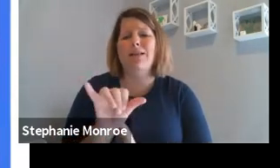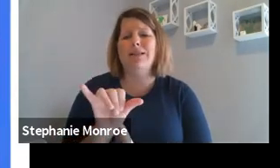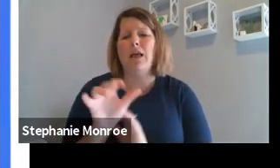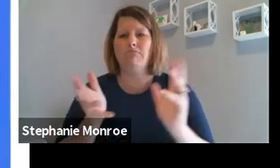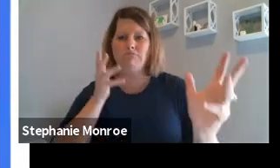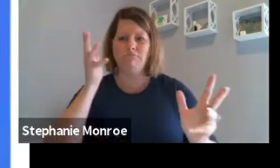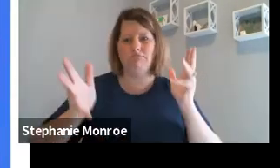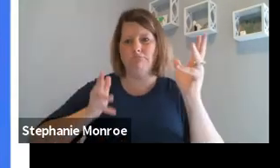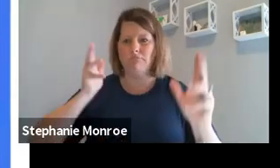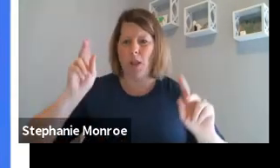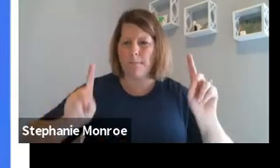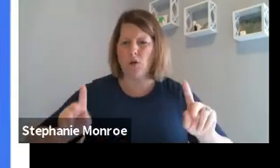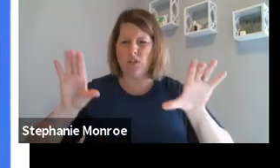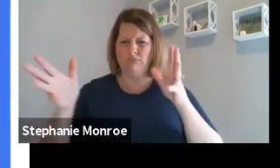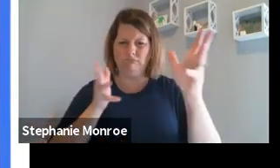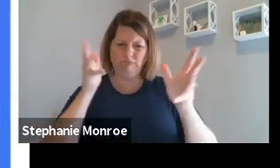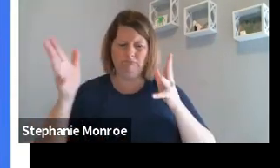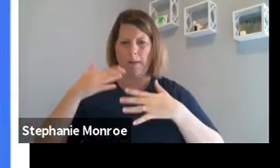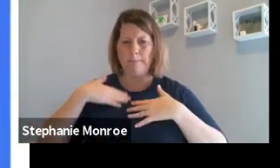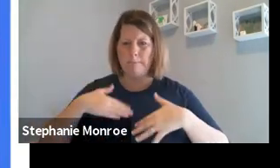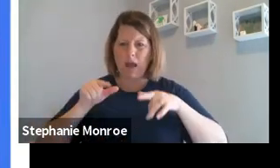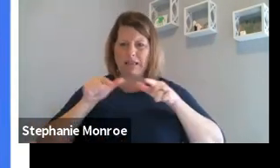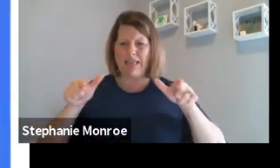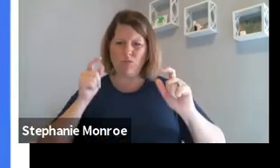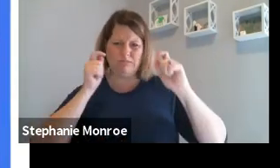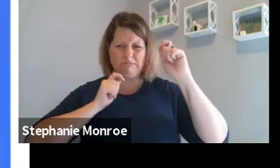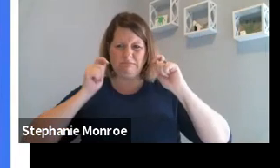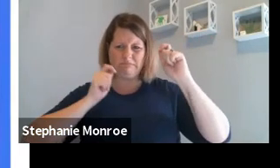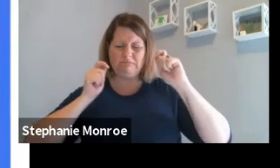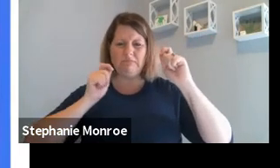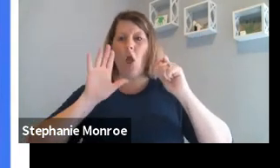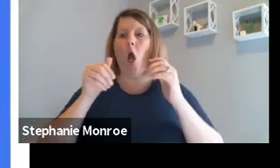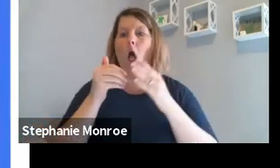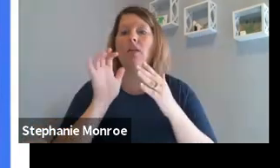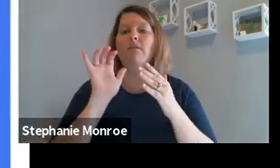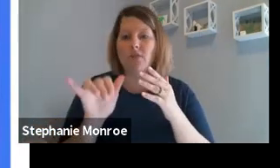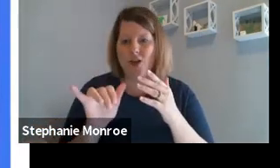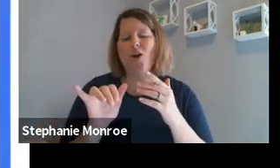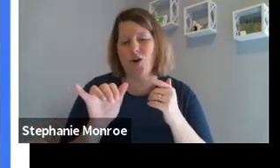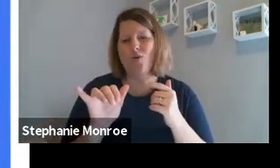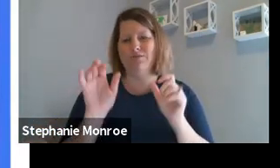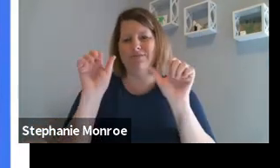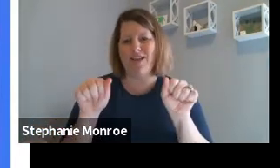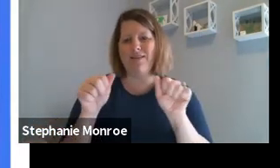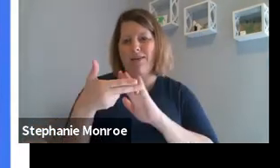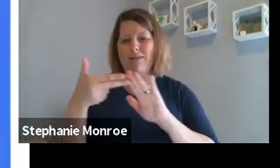would do with their hands, with their body, with their face. All of those acts are going to be intended